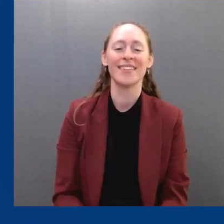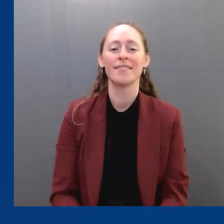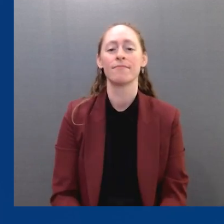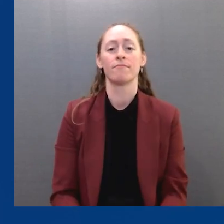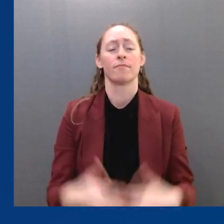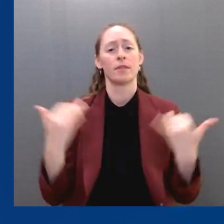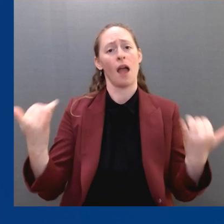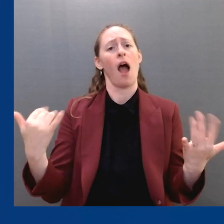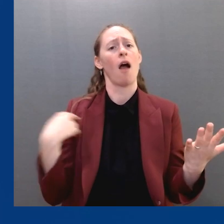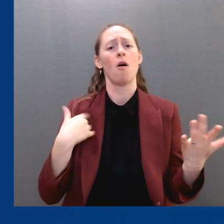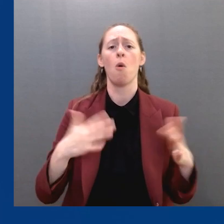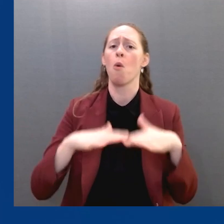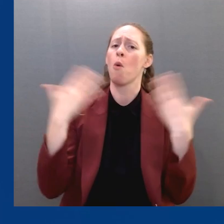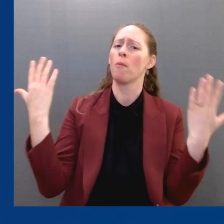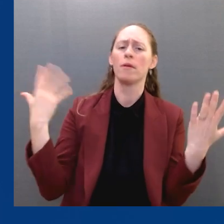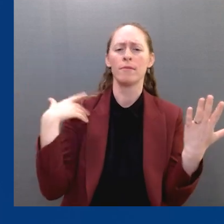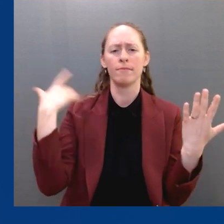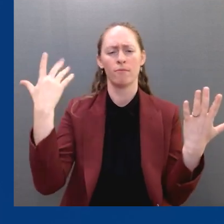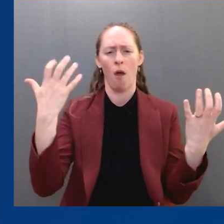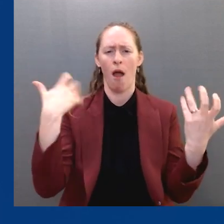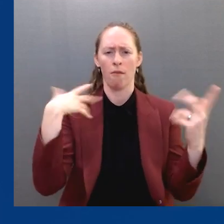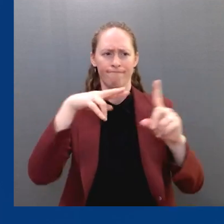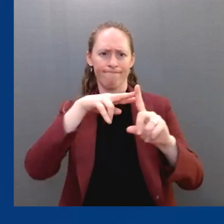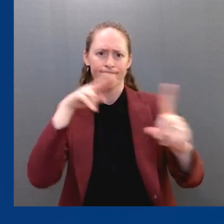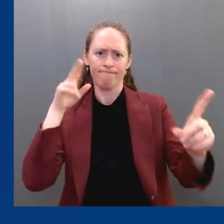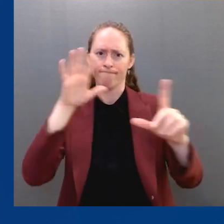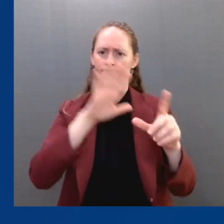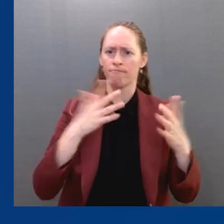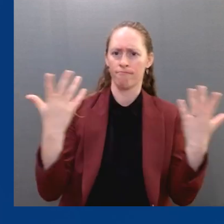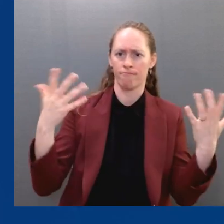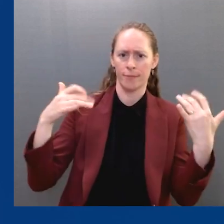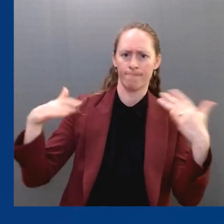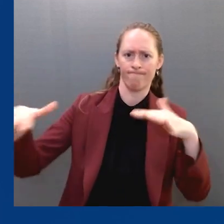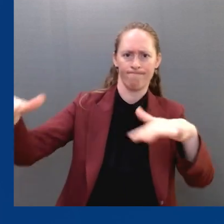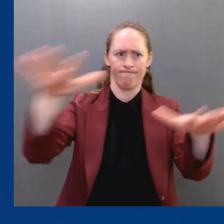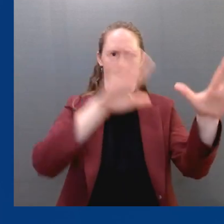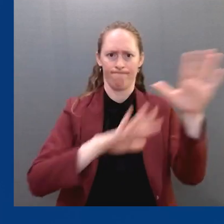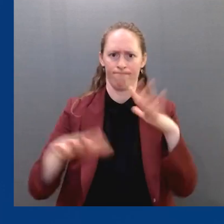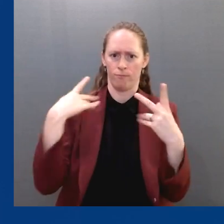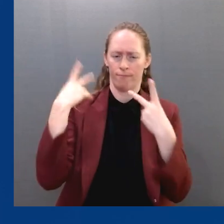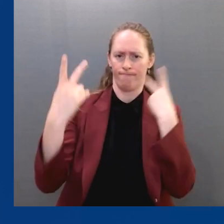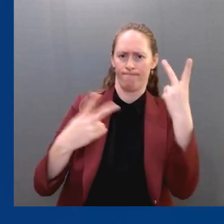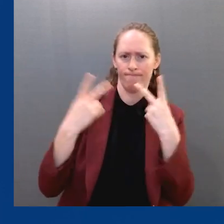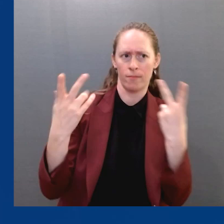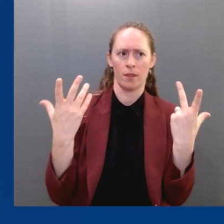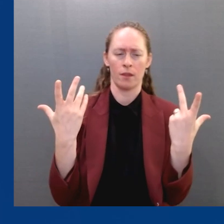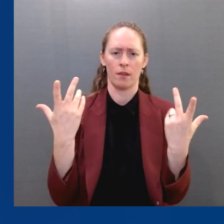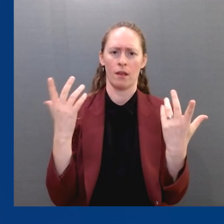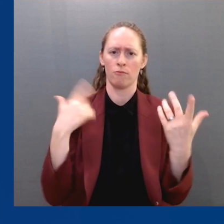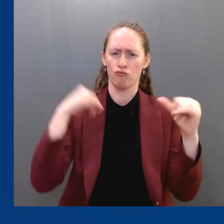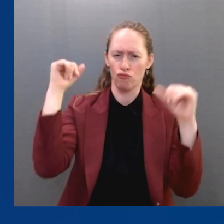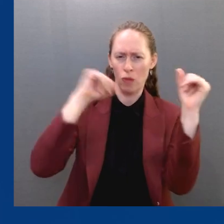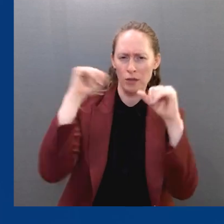And I want to talk about our strategy for managing vaccination, as you'll hear from Dr. Walensky,